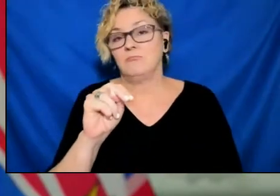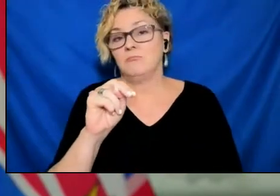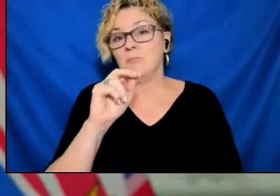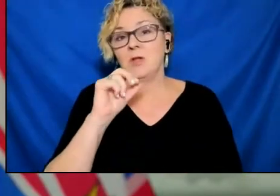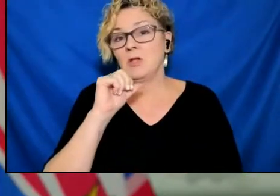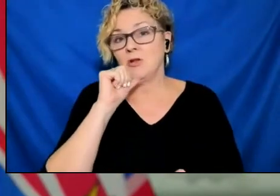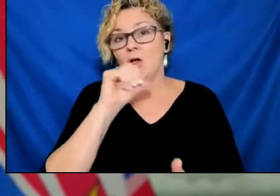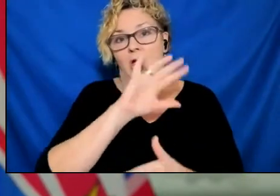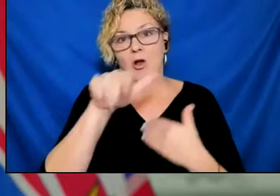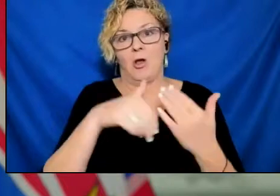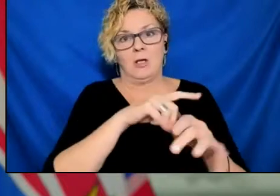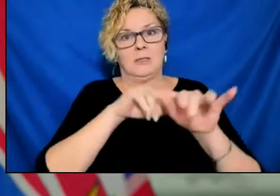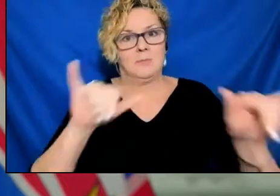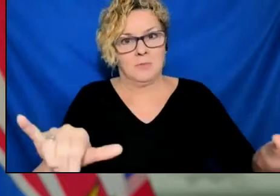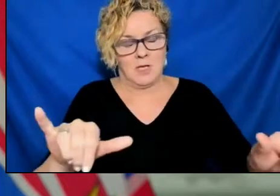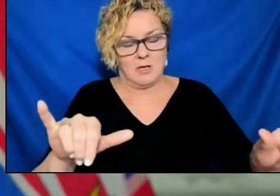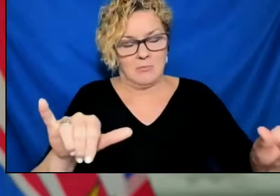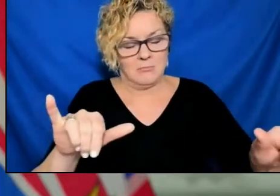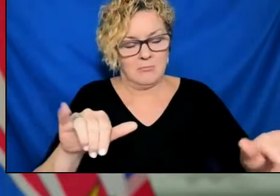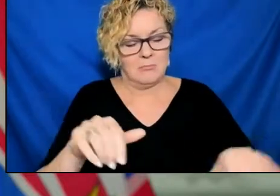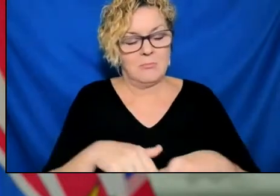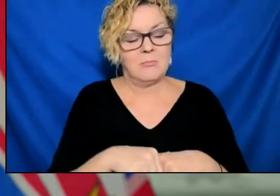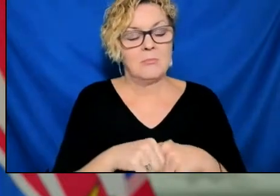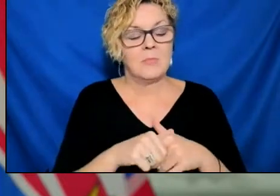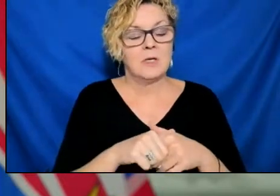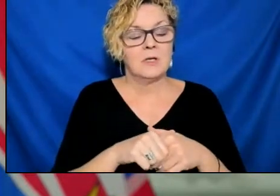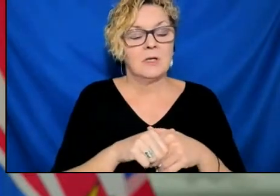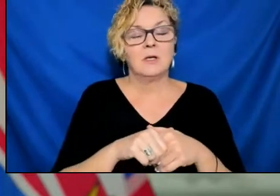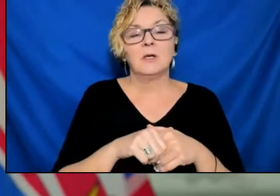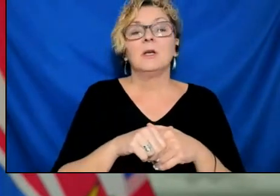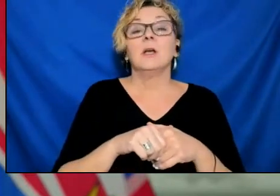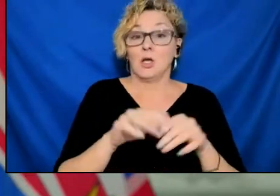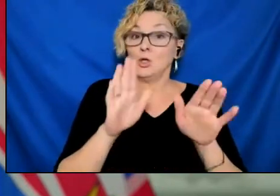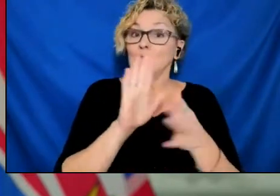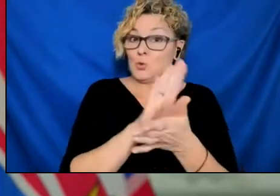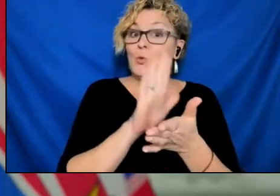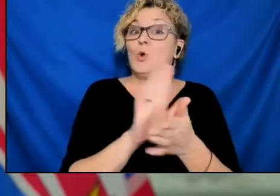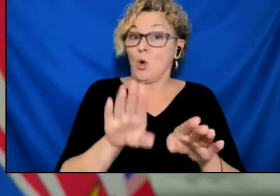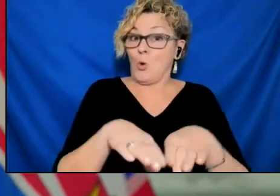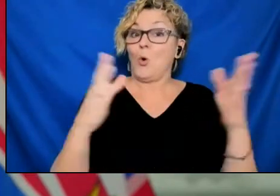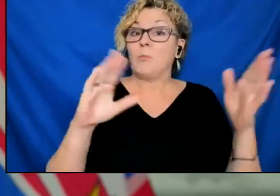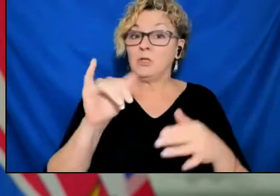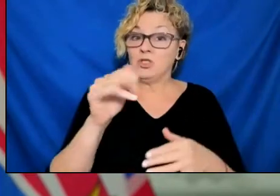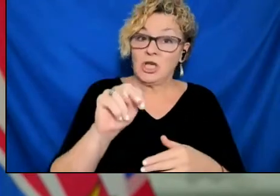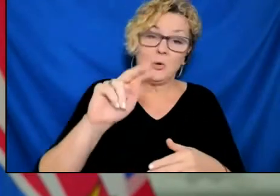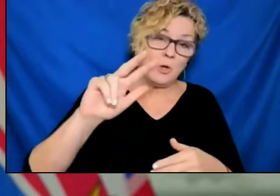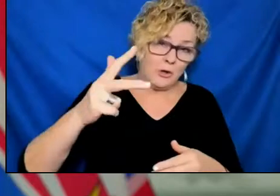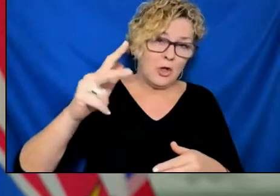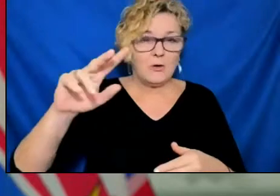K-1 school K-12 schools over the coming weeks. All schools will open January 3